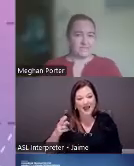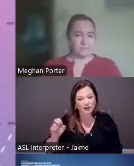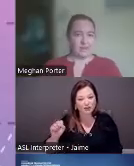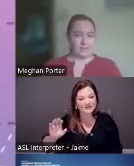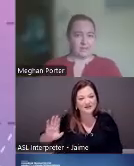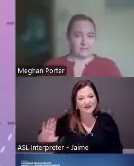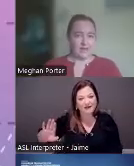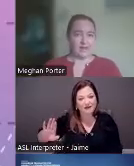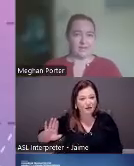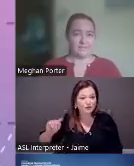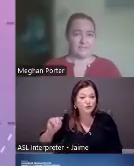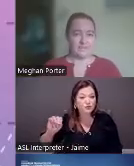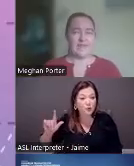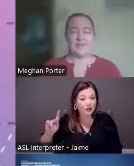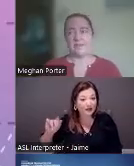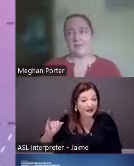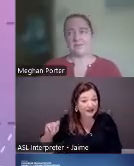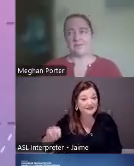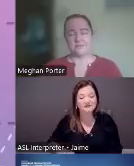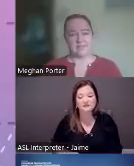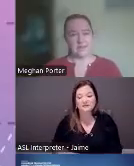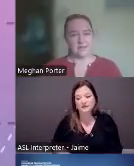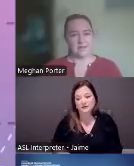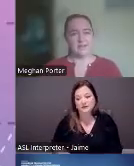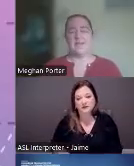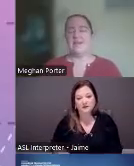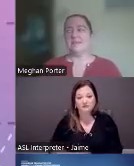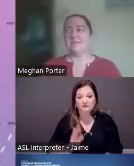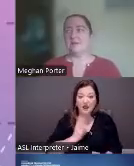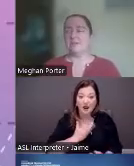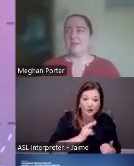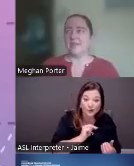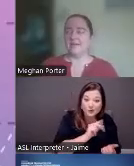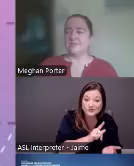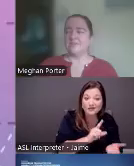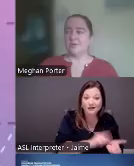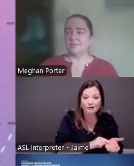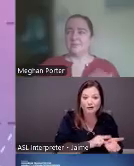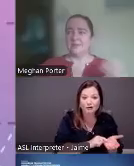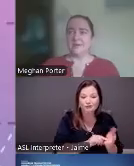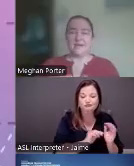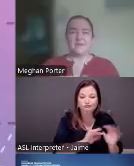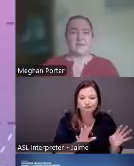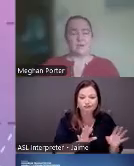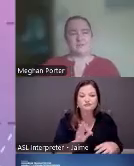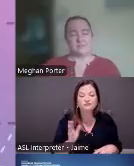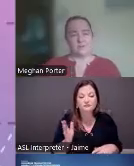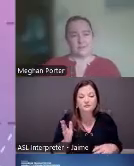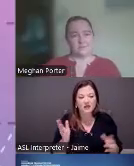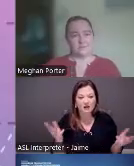as well, and in our newsletter. So it all worked really well.